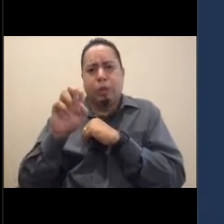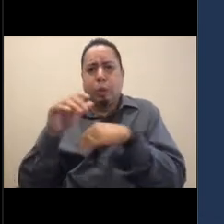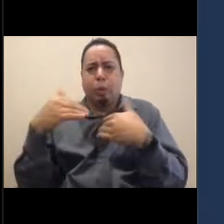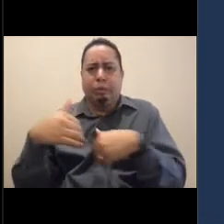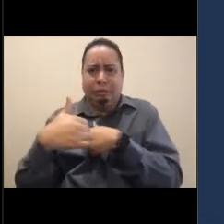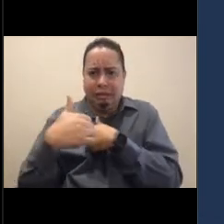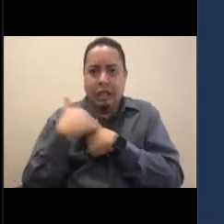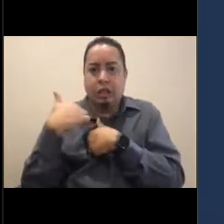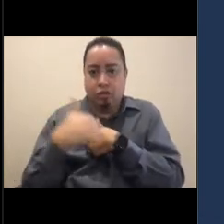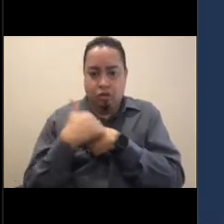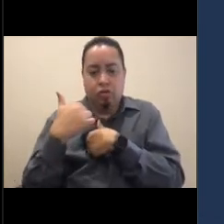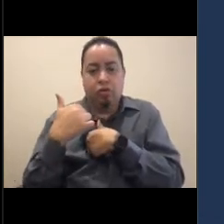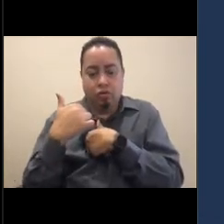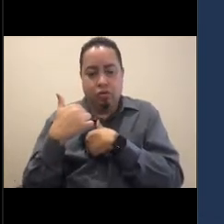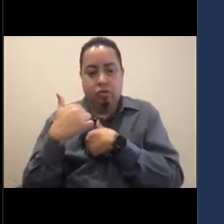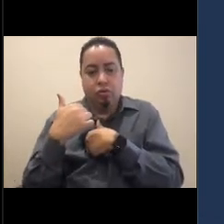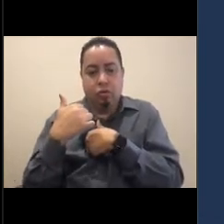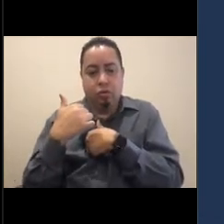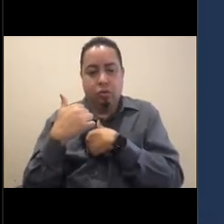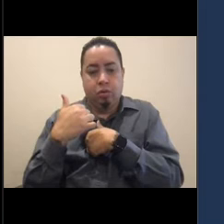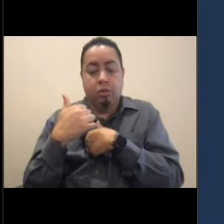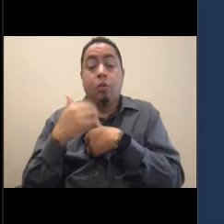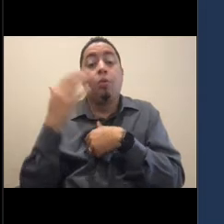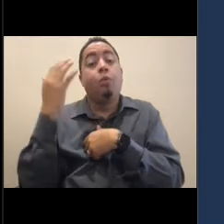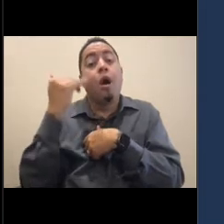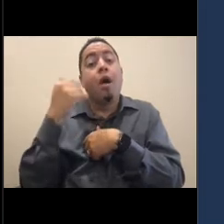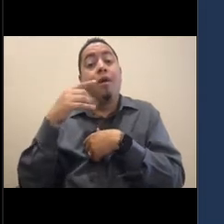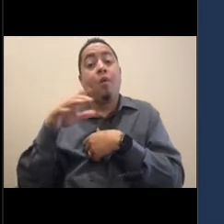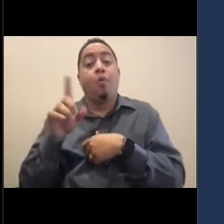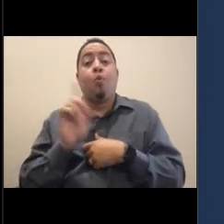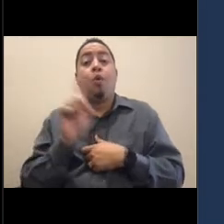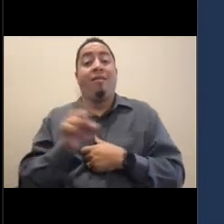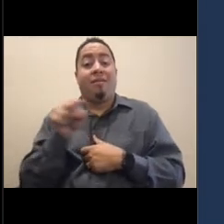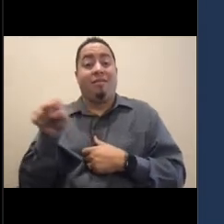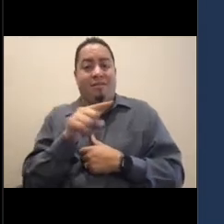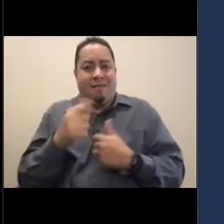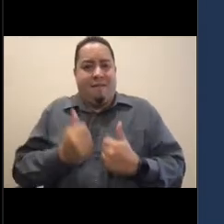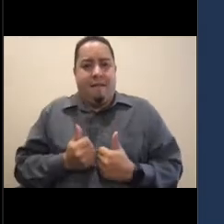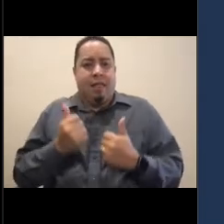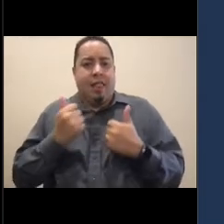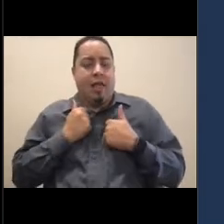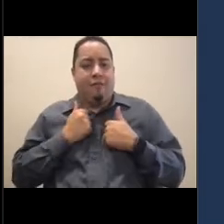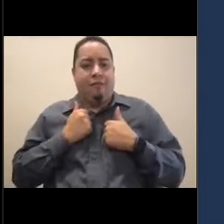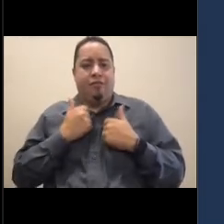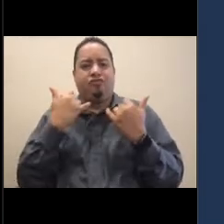The first is their habitat is being destroyed to a certain degree, just like a lot of other animals and species,